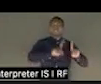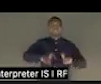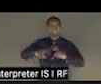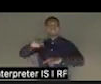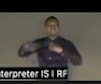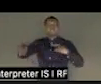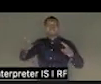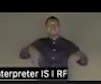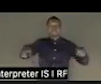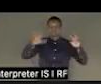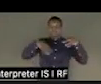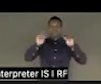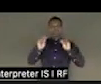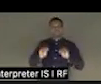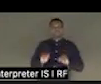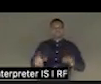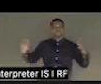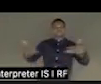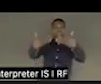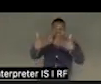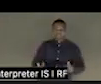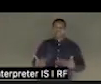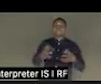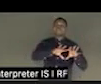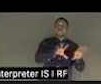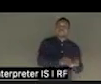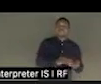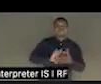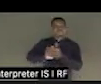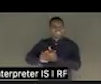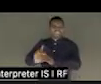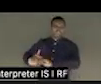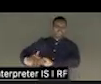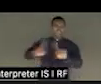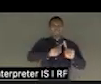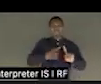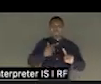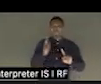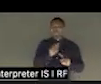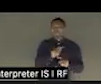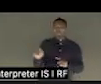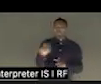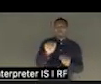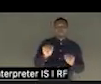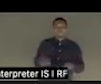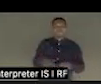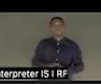And when we look at if they do user testing specifically with people with disabilities, then it's just a fraction